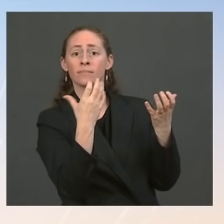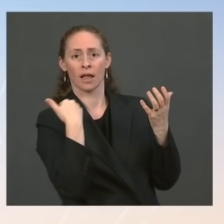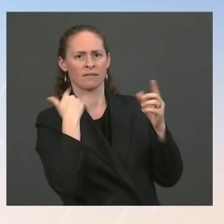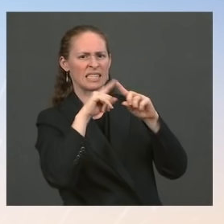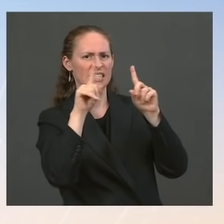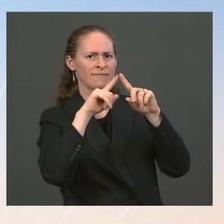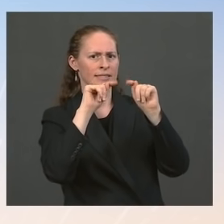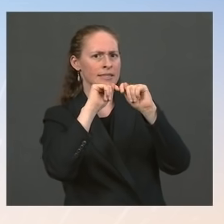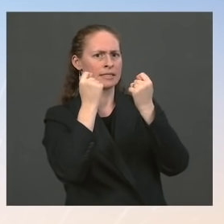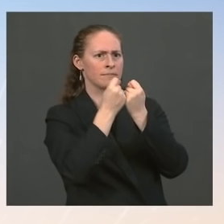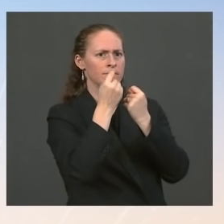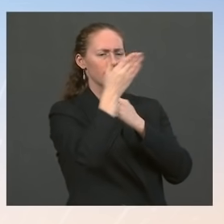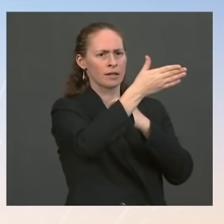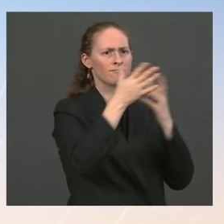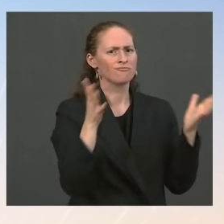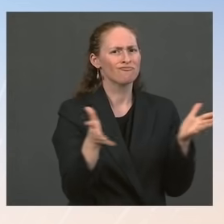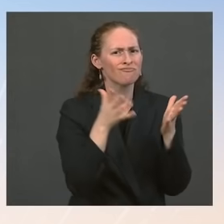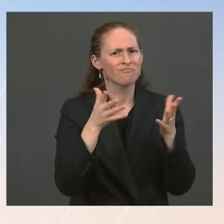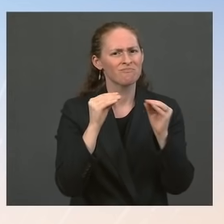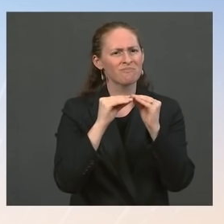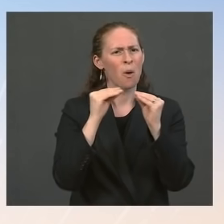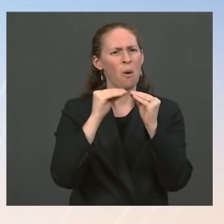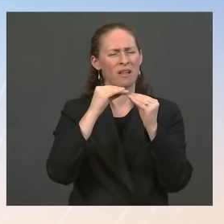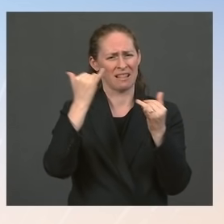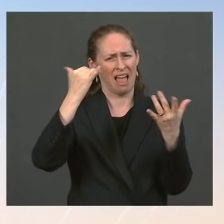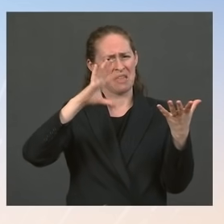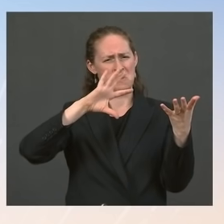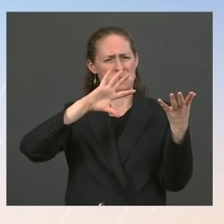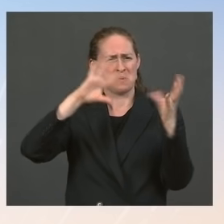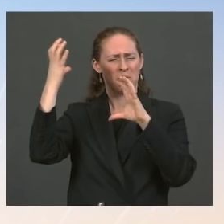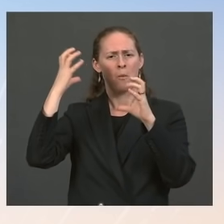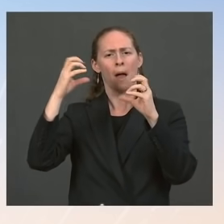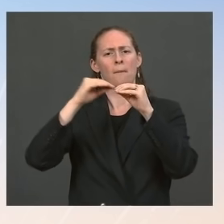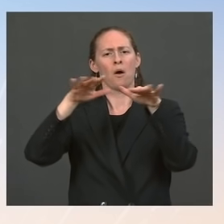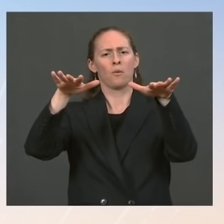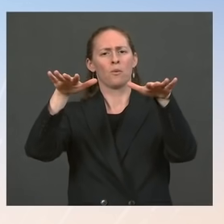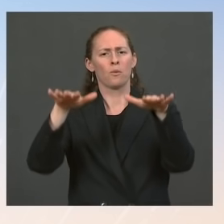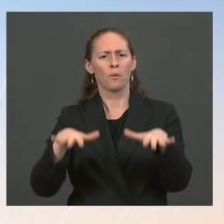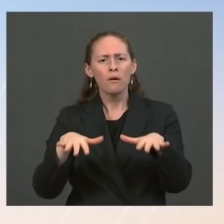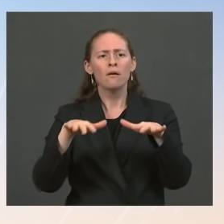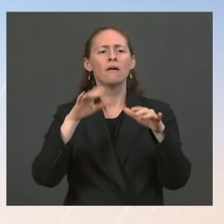urging the parties to end ongoing hostilities, take steps to initiate discussions to achieve a negotiated ceasefire,